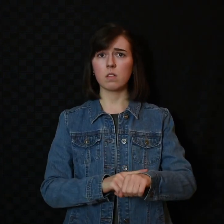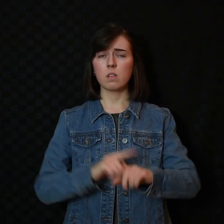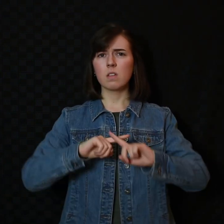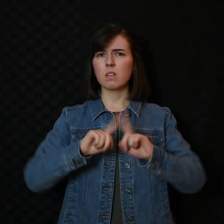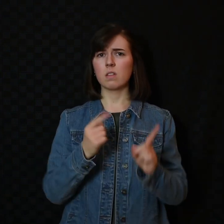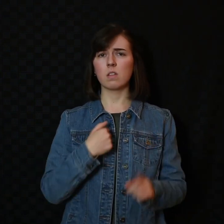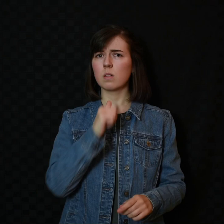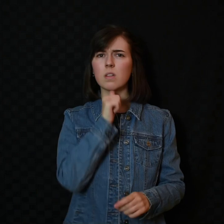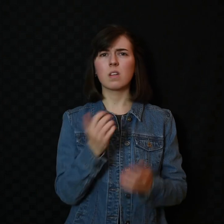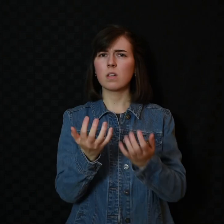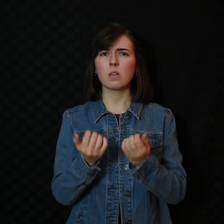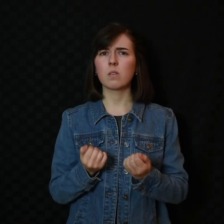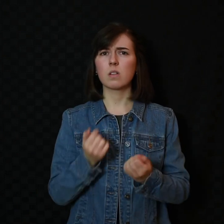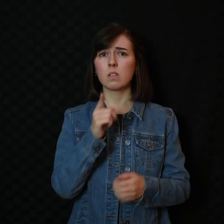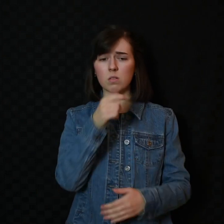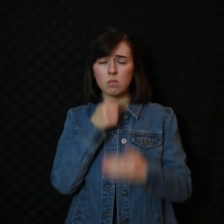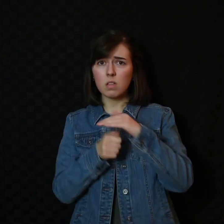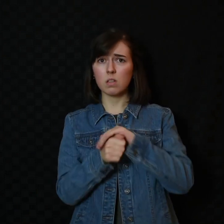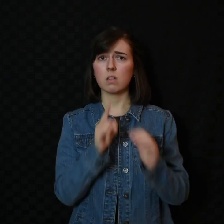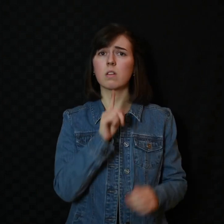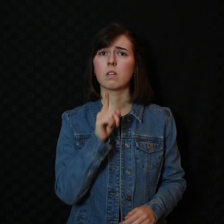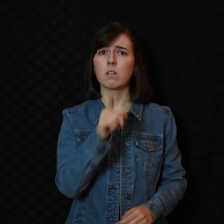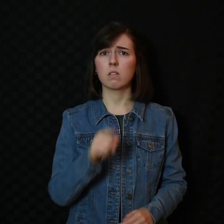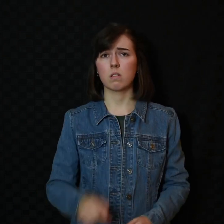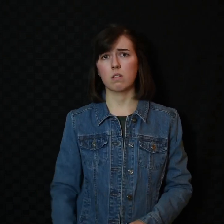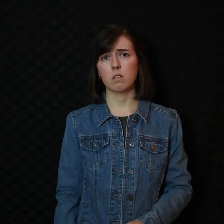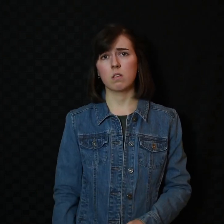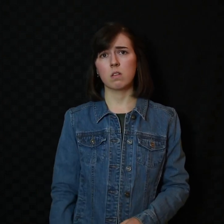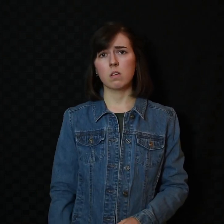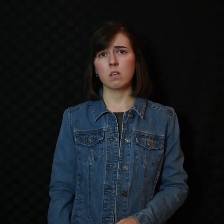But I not want you hide true you